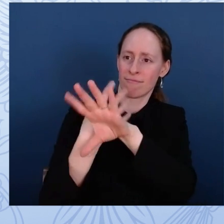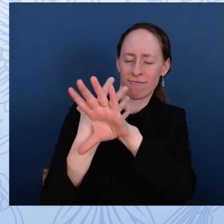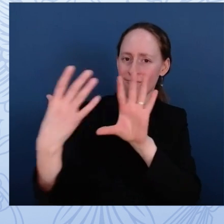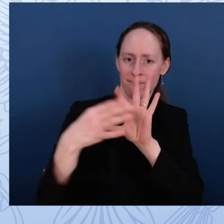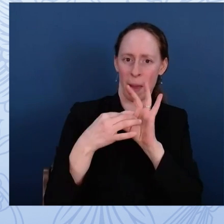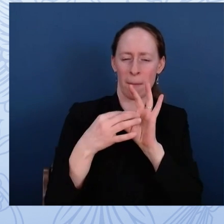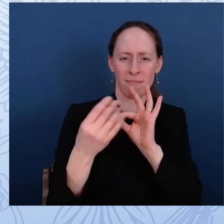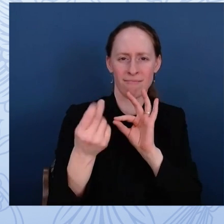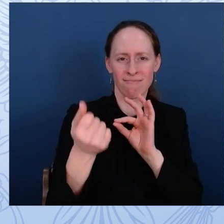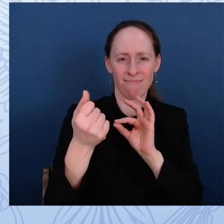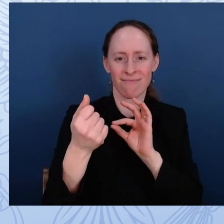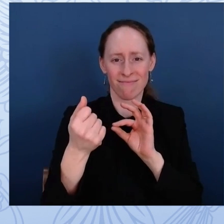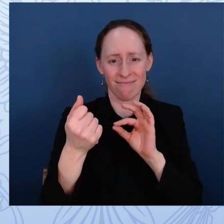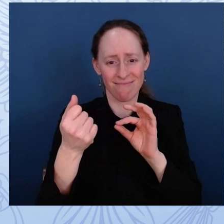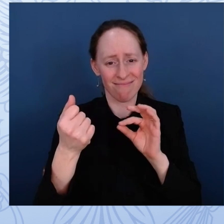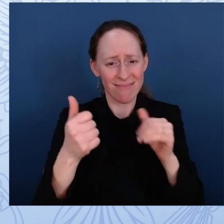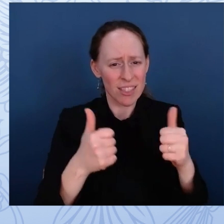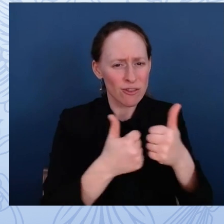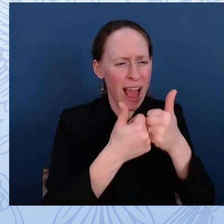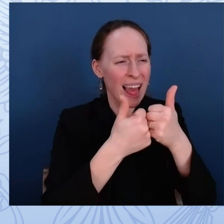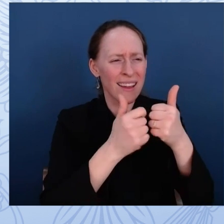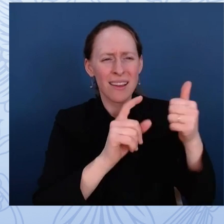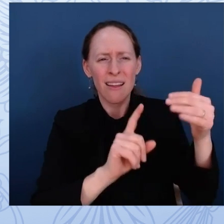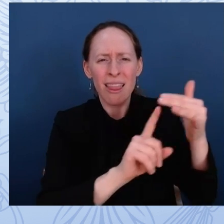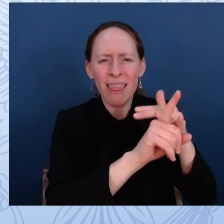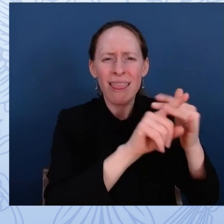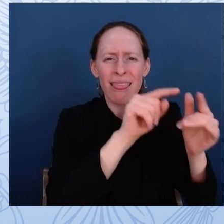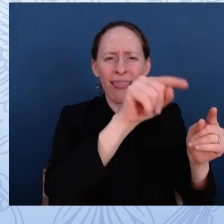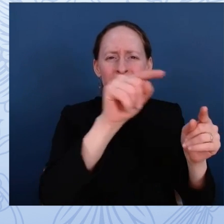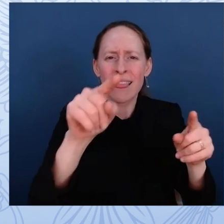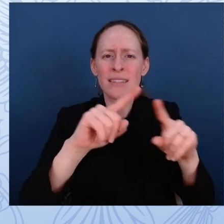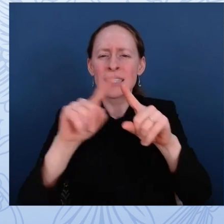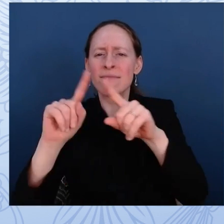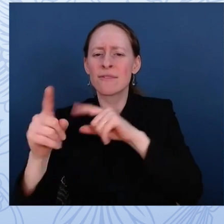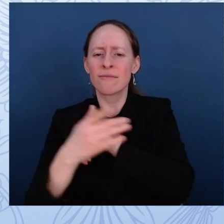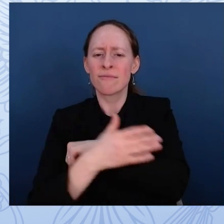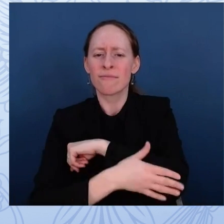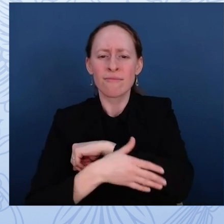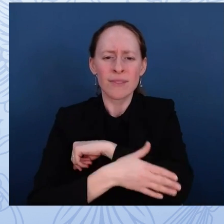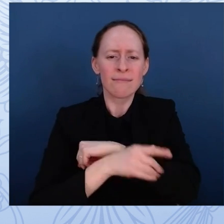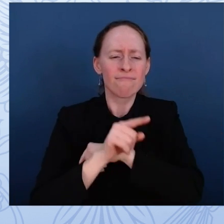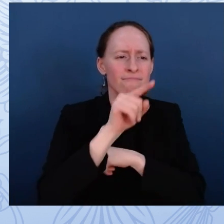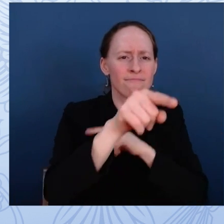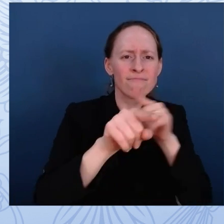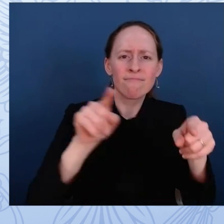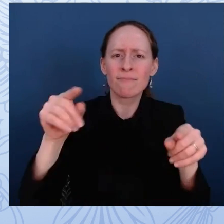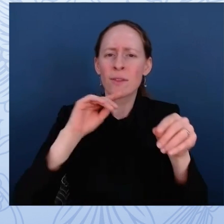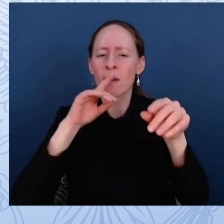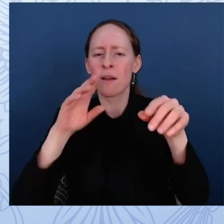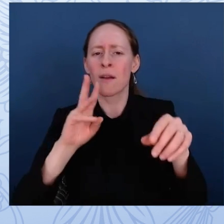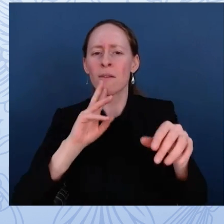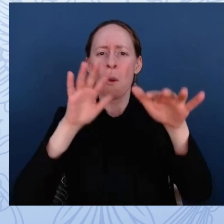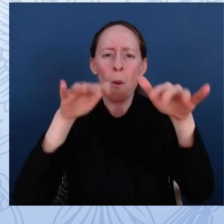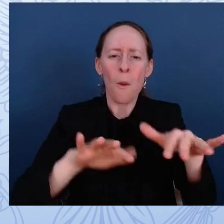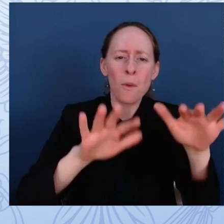our nations are partners in building a world where we choose creation over destruction,